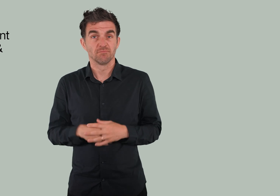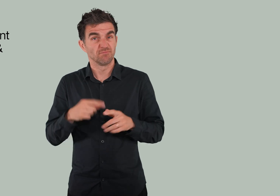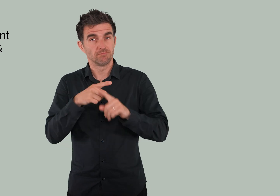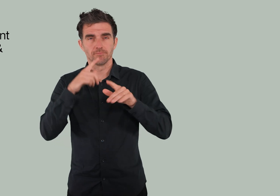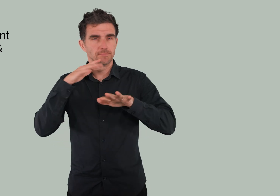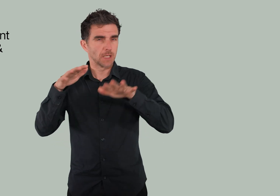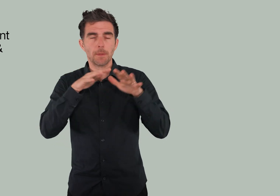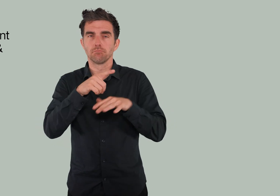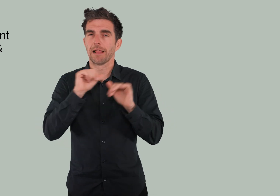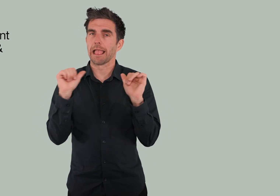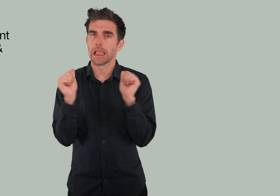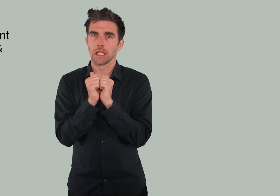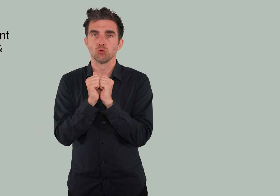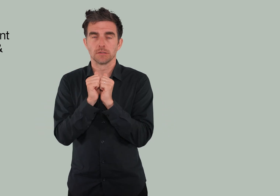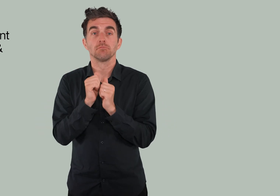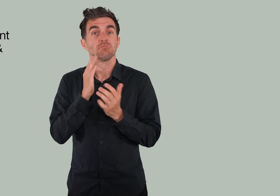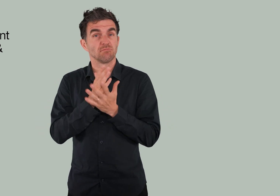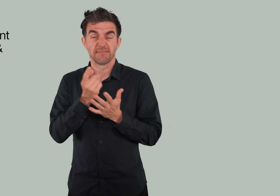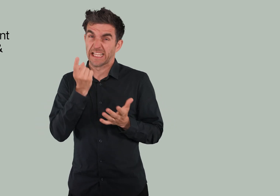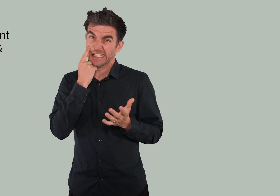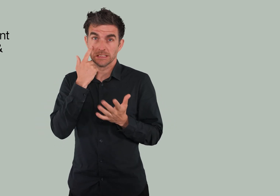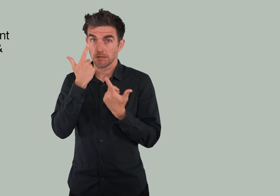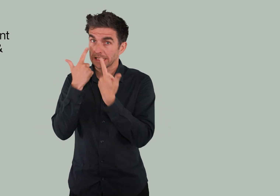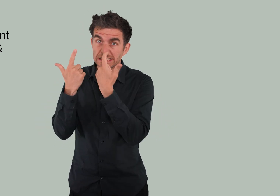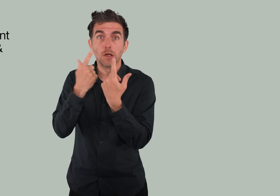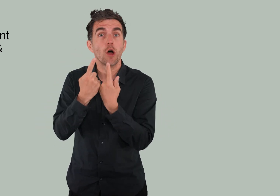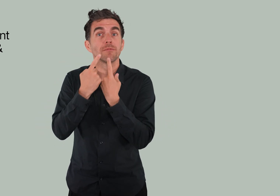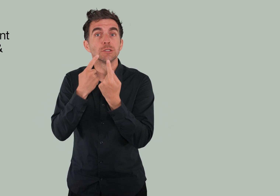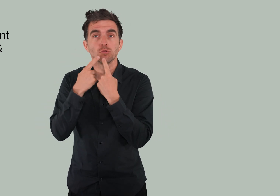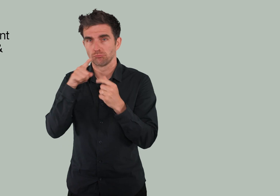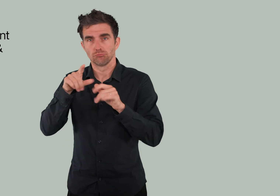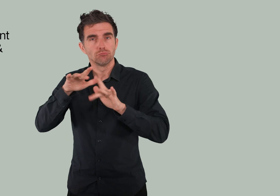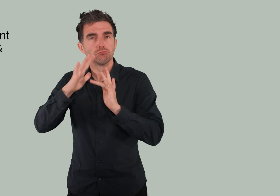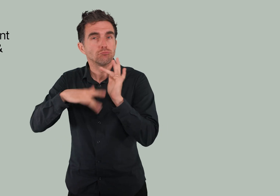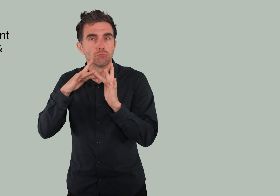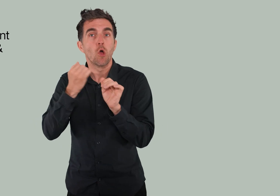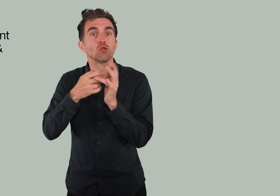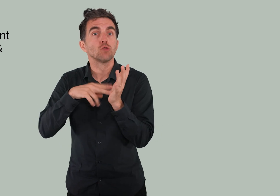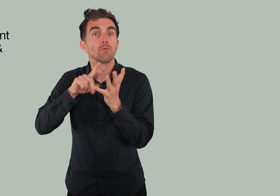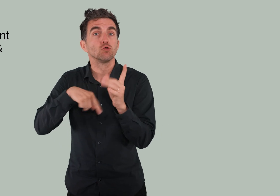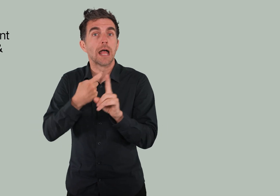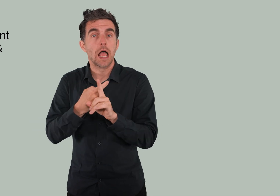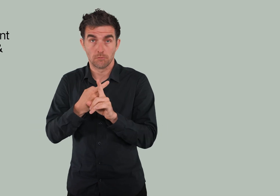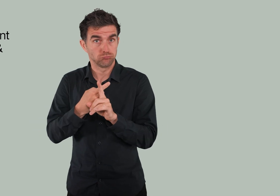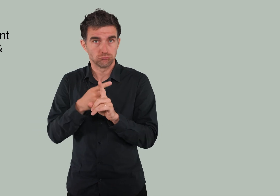6.8 Customers were similarly likely to agree that: it was easy to find all the information they needed on GOV.UK